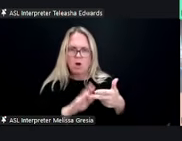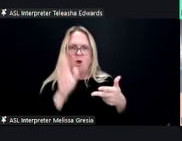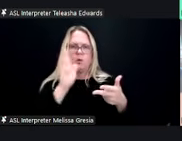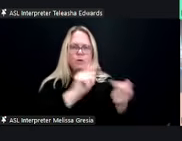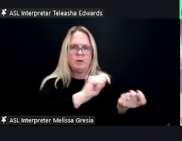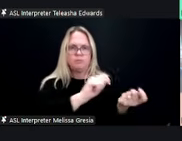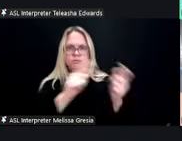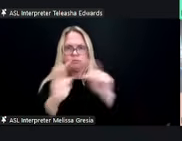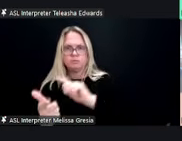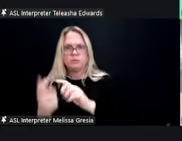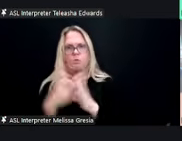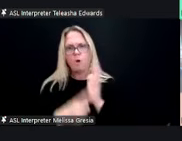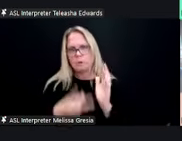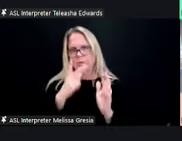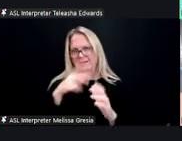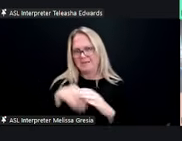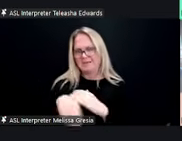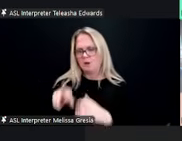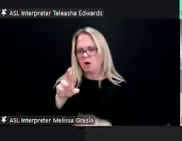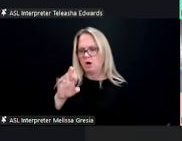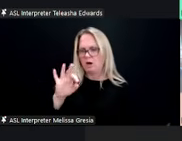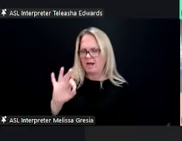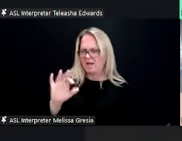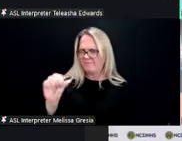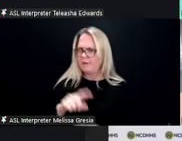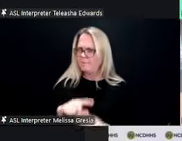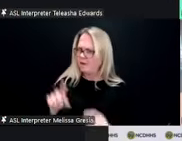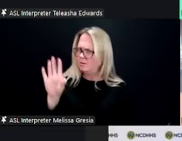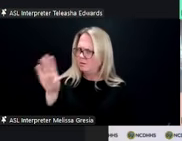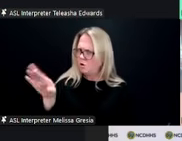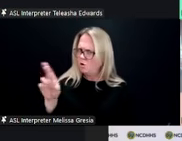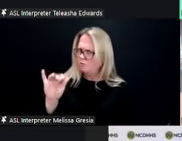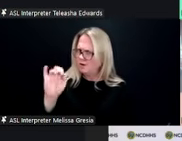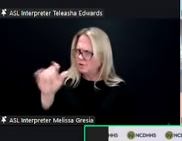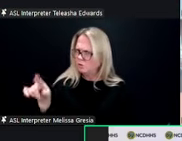what you see in the RFA. But Rachel, is there anything you'd add to that? Um, no,